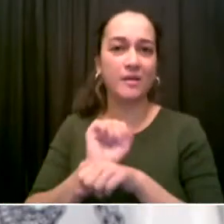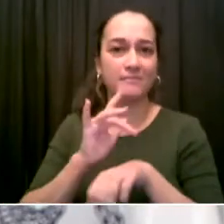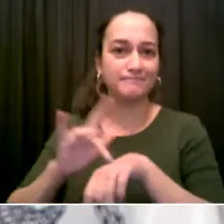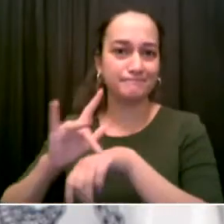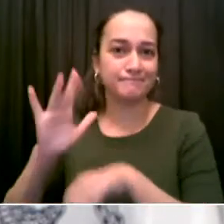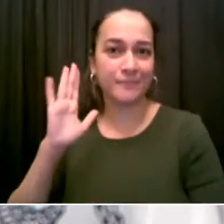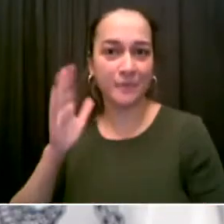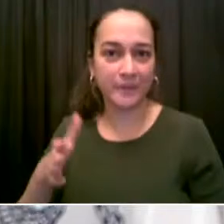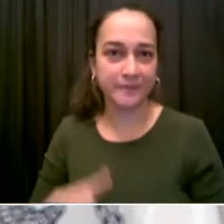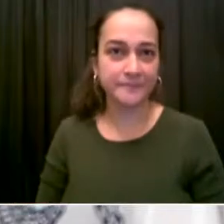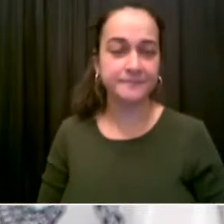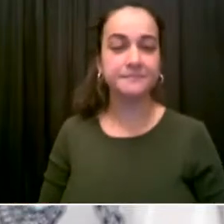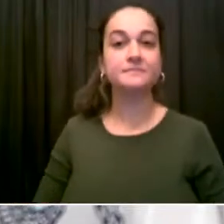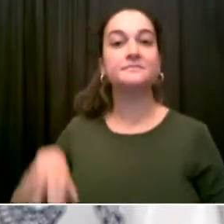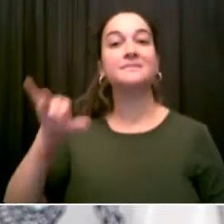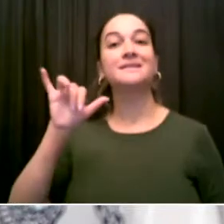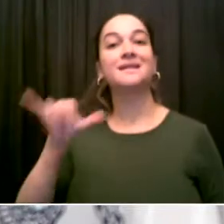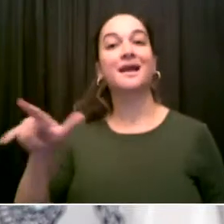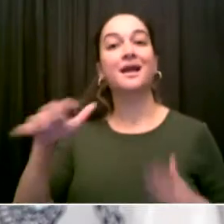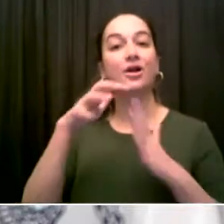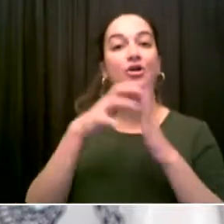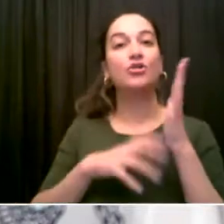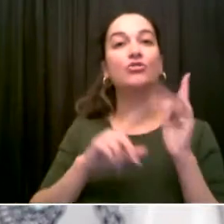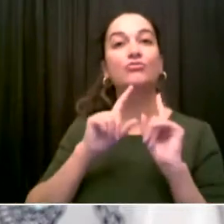POSITIVE FUTURE